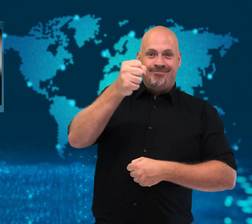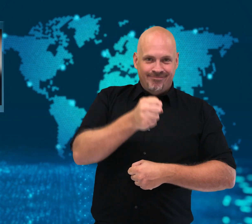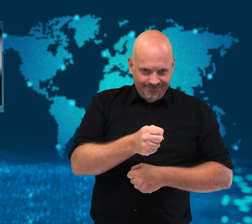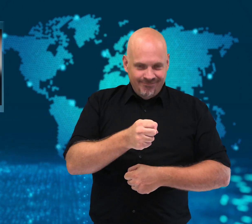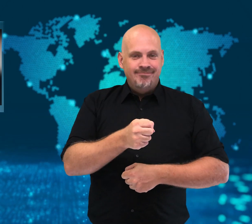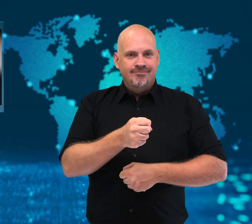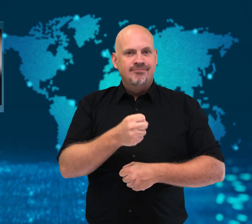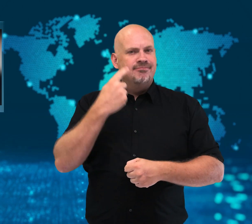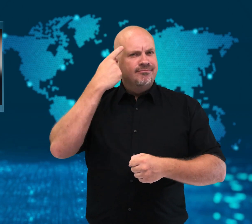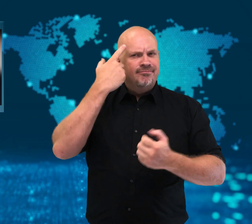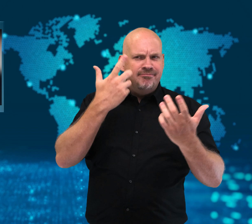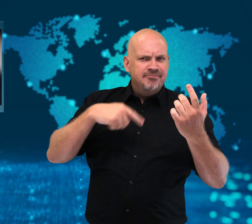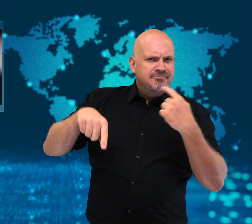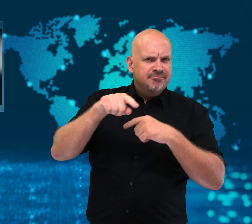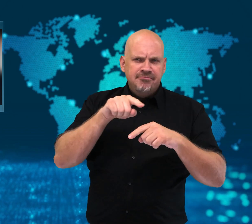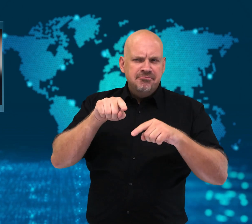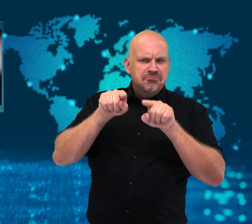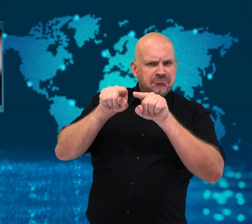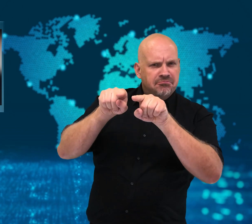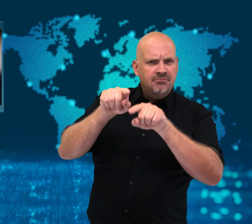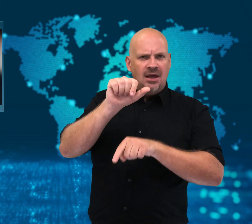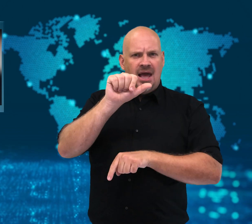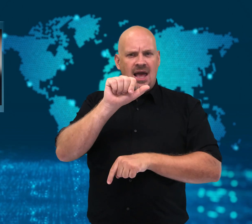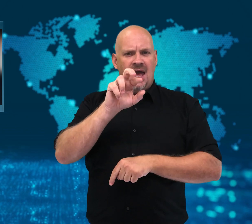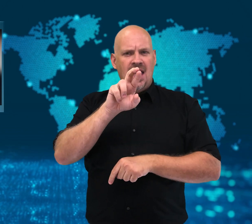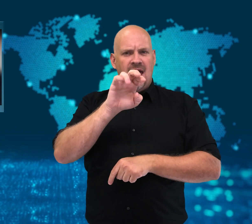should become President.